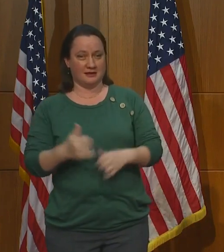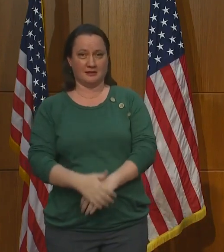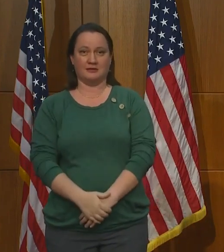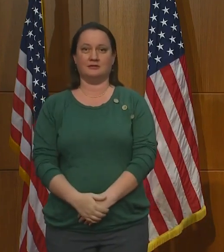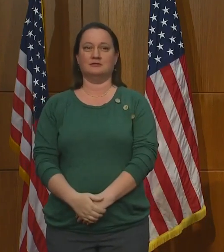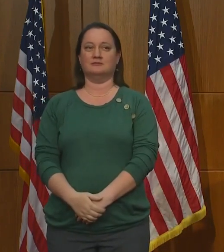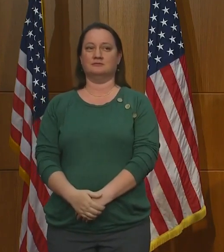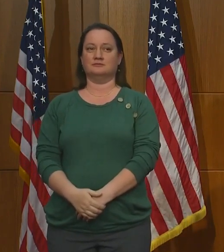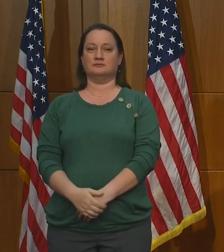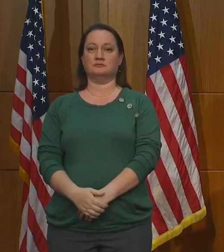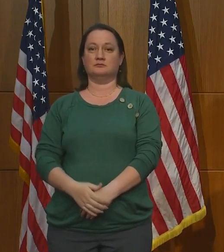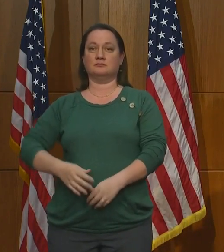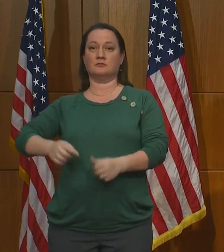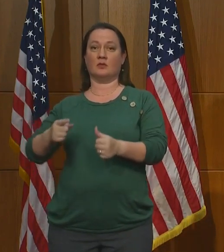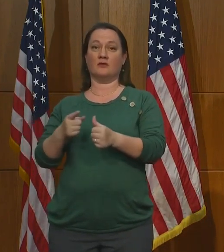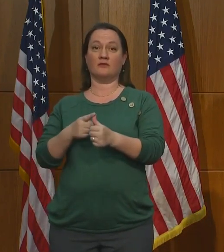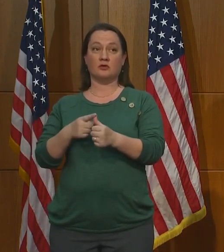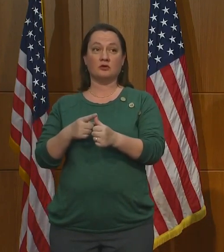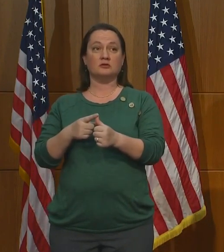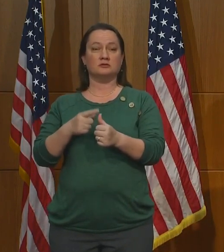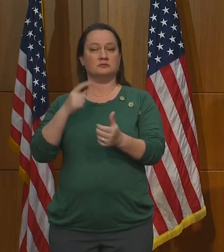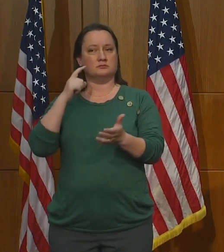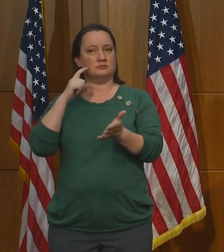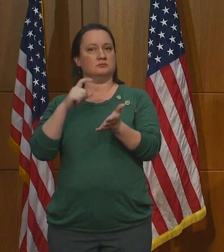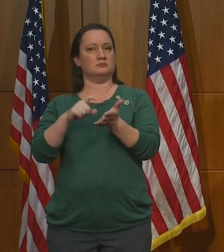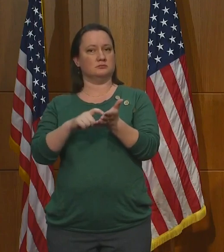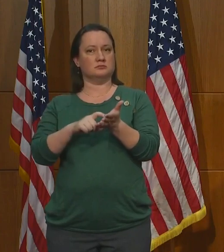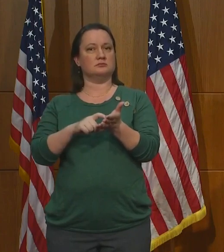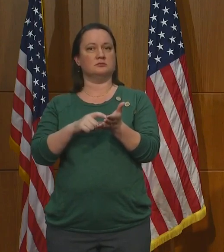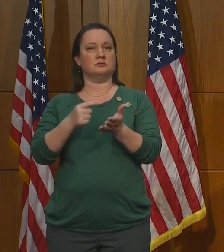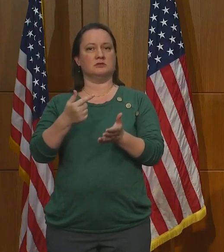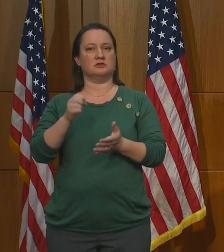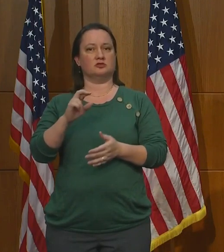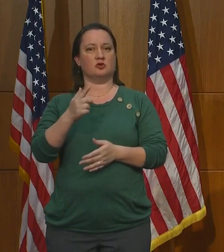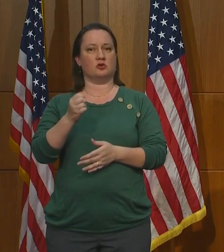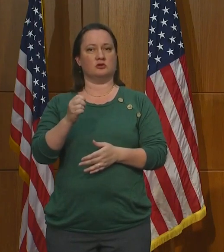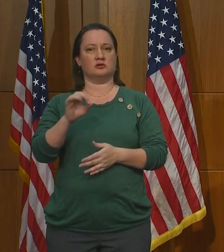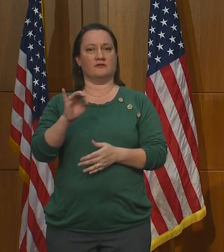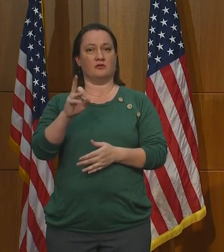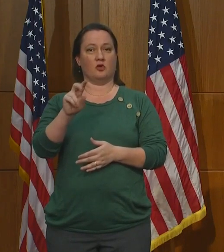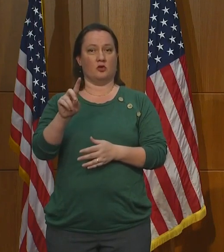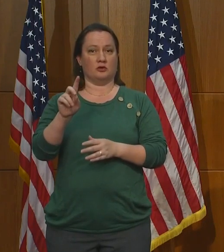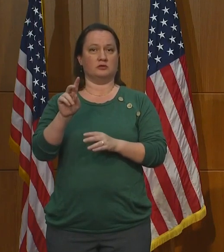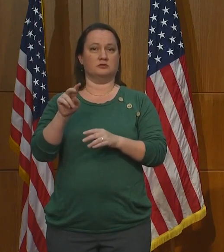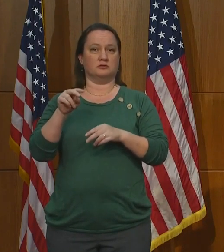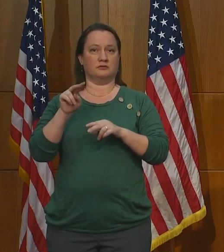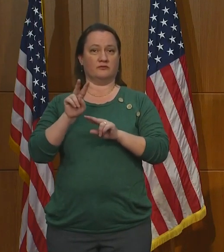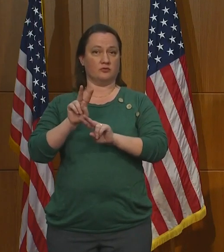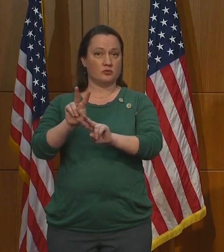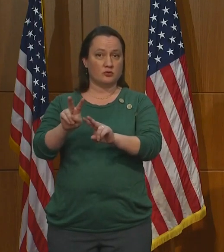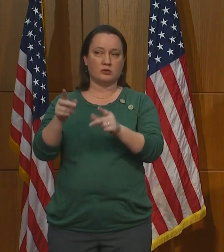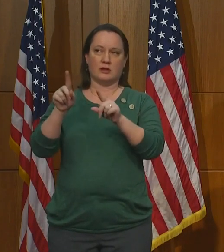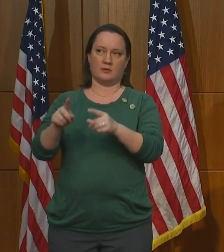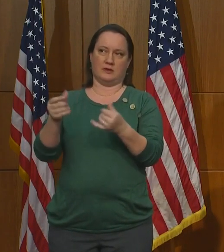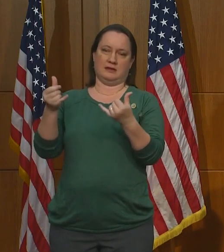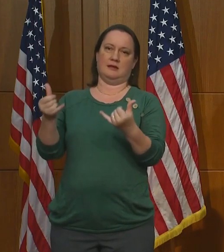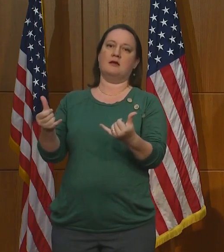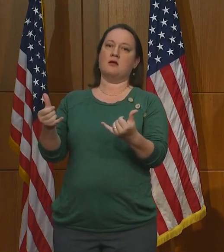O ALL OF YOU FOR JOINING US TODAY I WANT TO FIRST OF ALL ACKNOWLEDGE THE FUNERAL OF